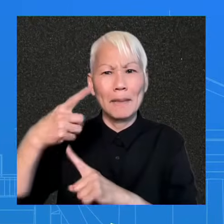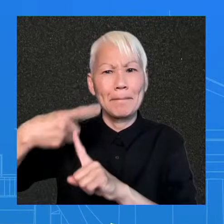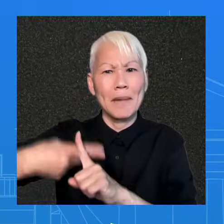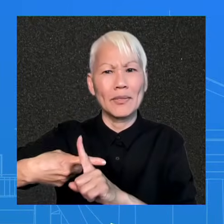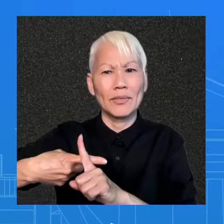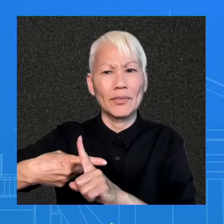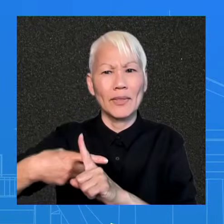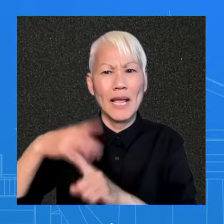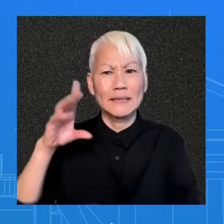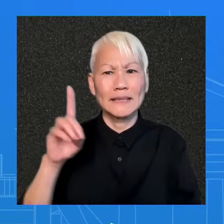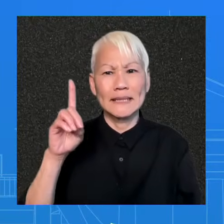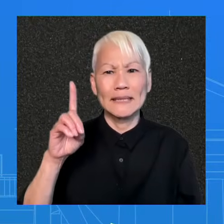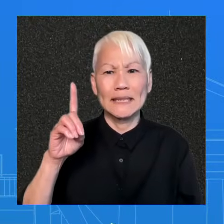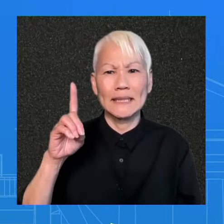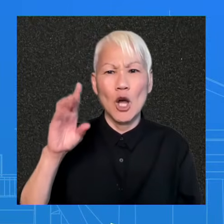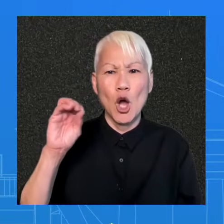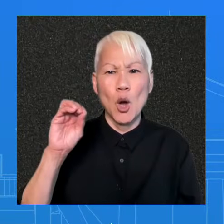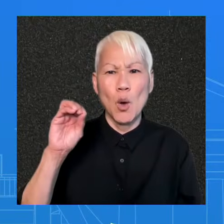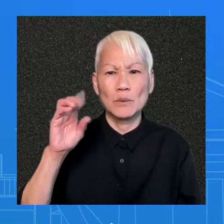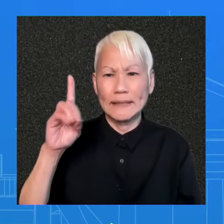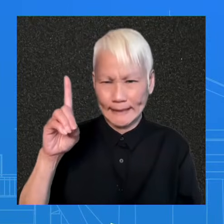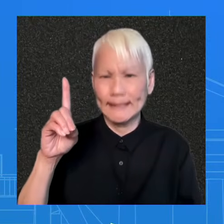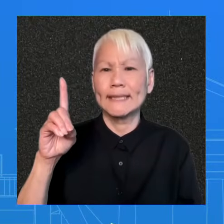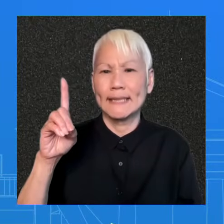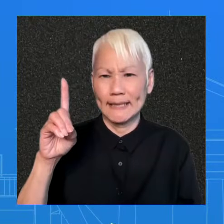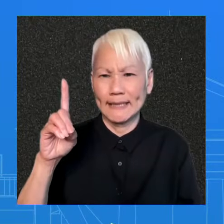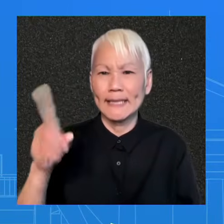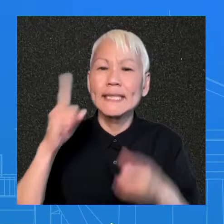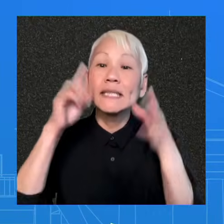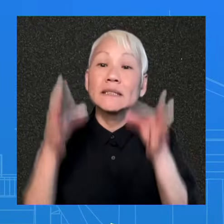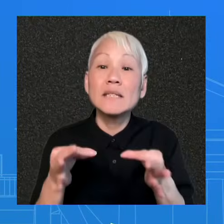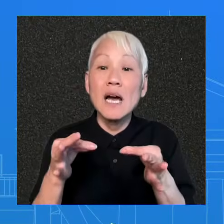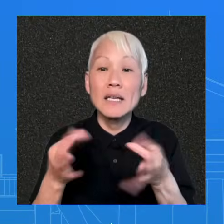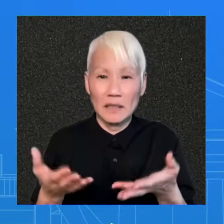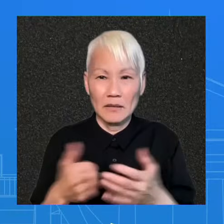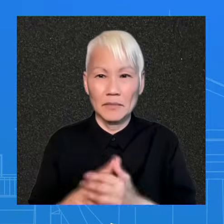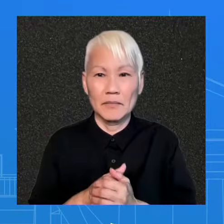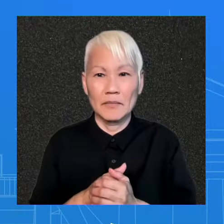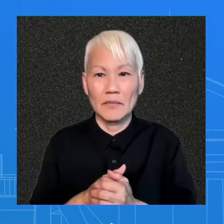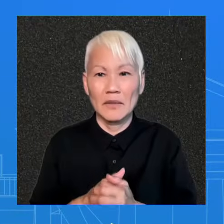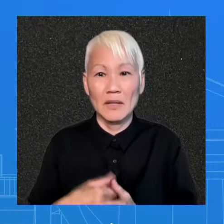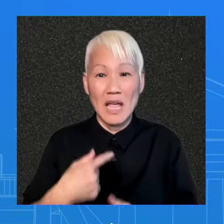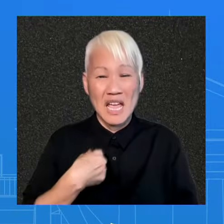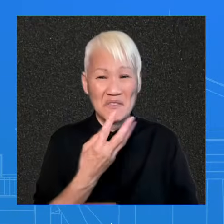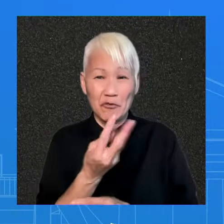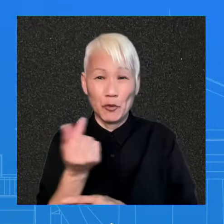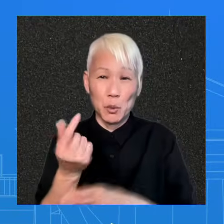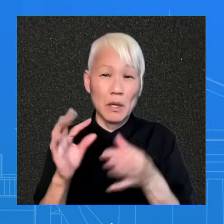certainly I would refer you to them. I'll say a couple of things here. I want to start out by saying that this is a President